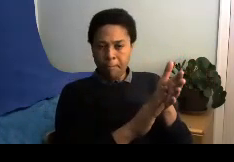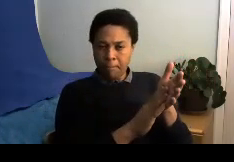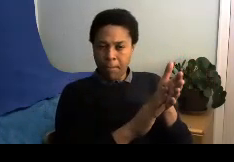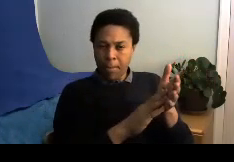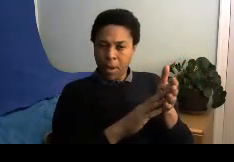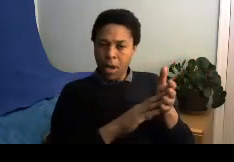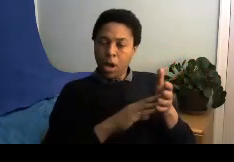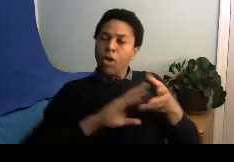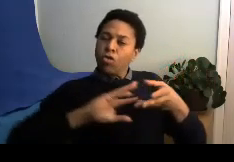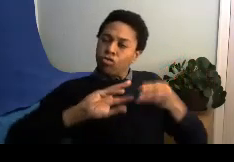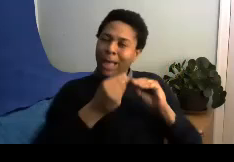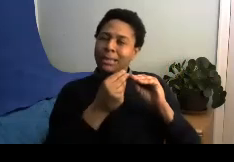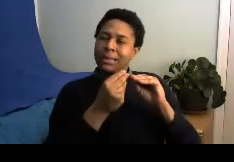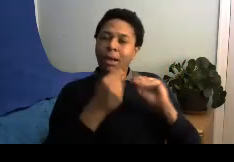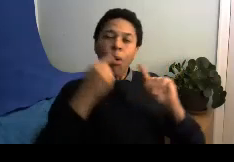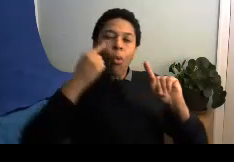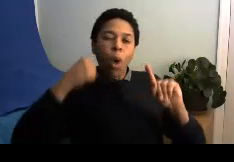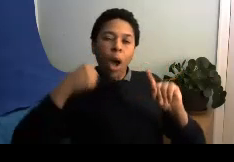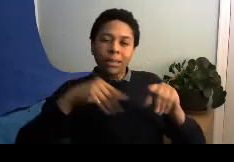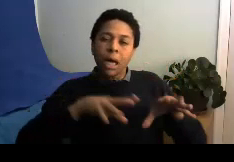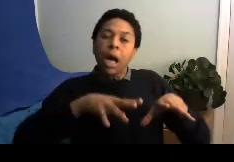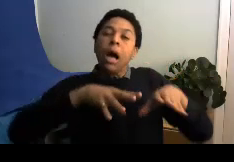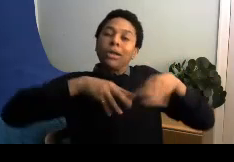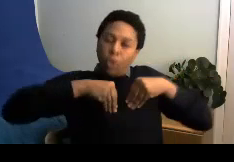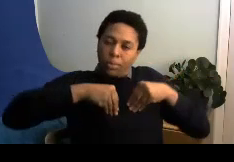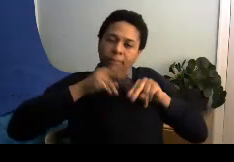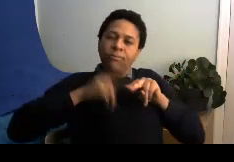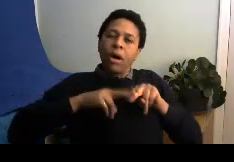adoptive father, for Jesse just sort of, you know, allowed him